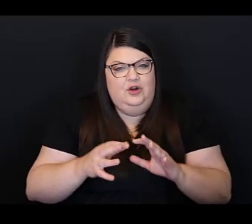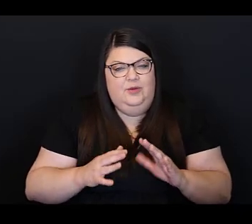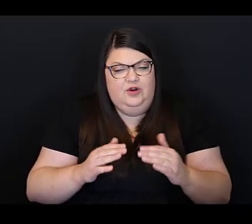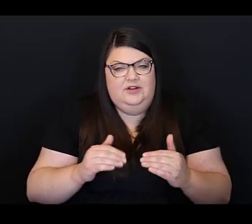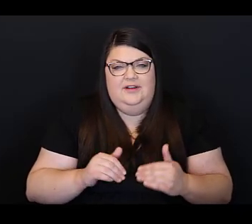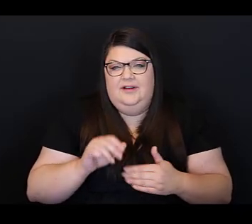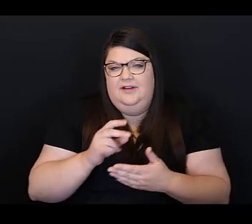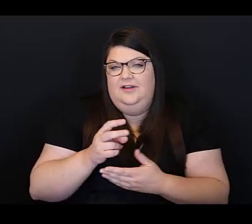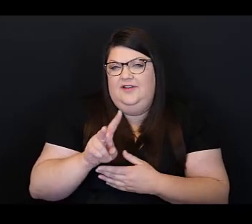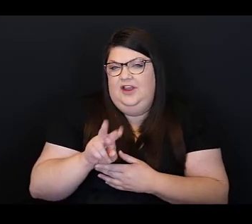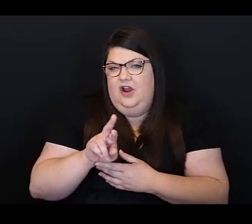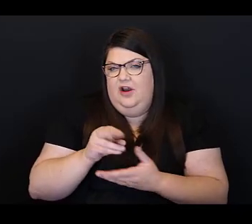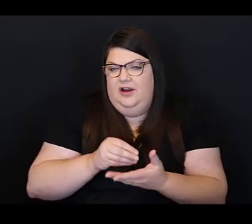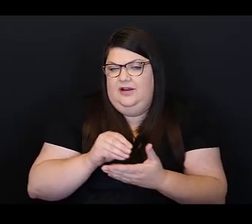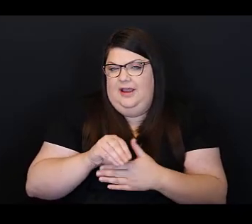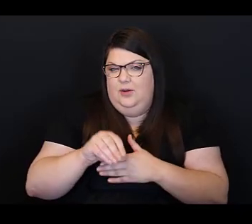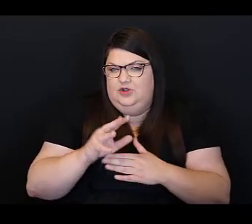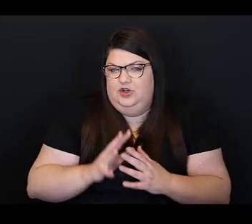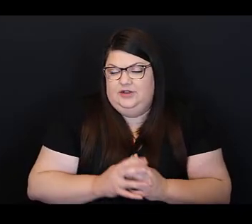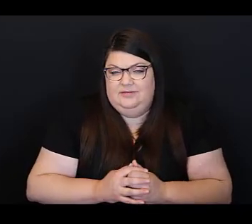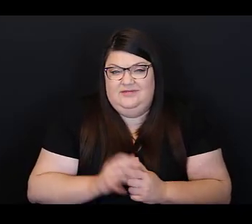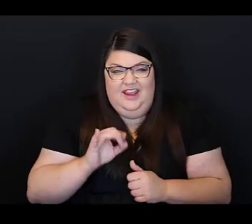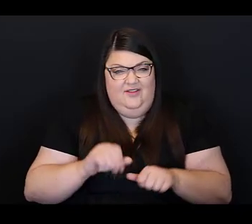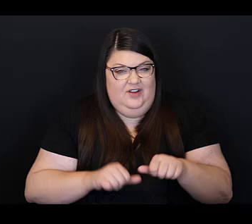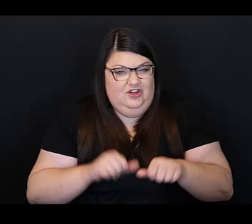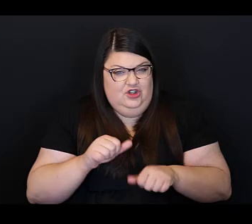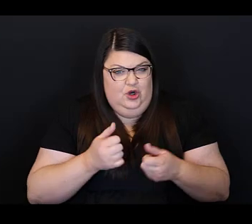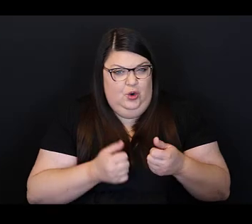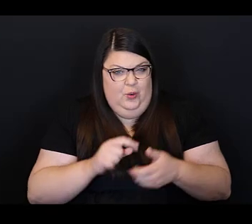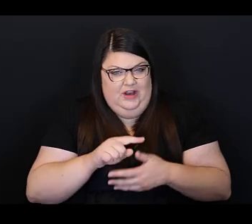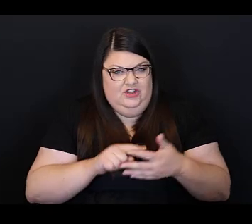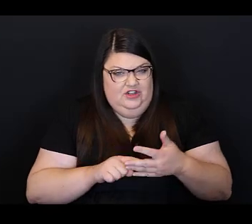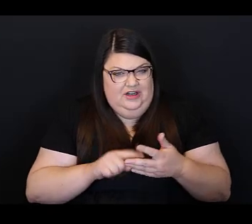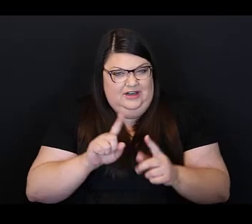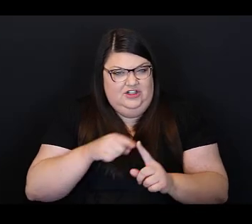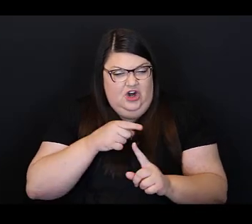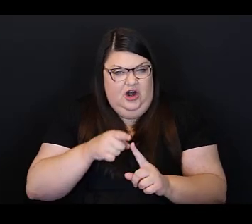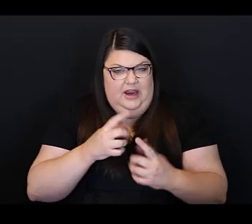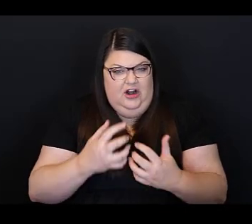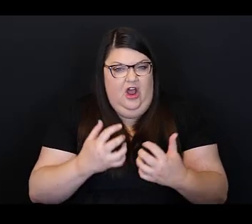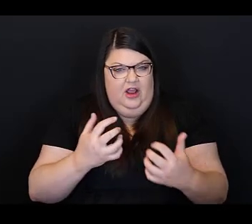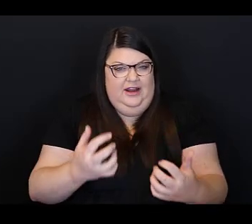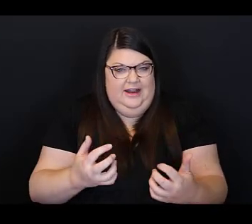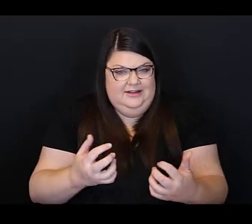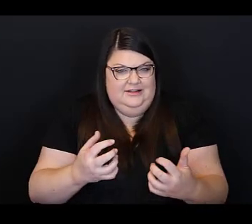Vocational Rehabilitation Counselors, if you are unsure of which target audience or audiences to